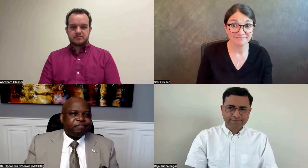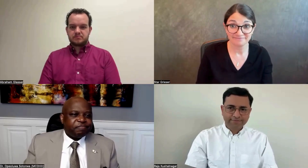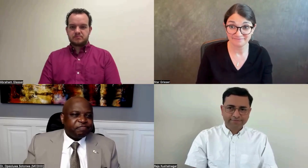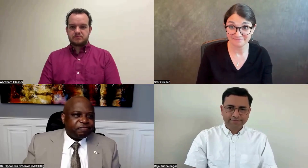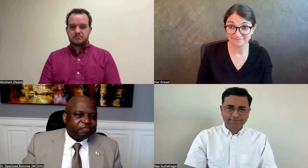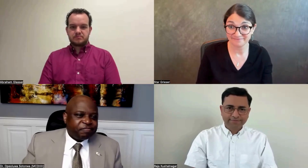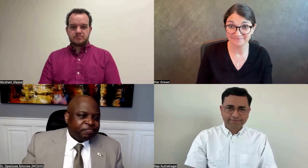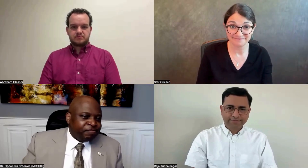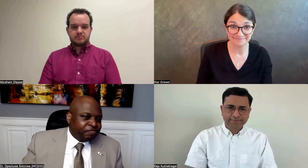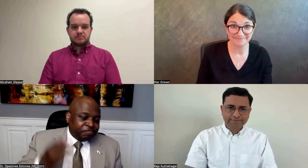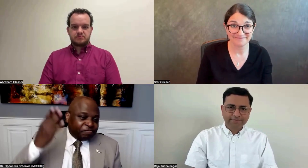I'm happy to start.